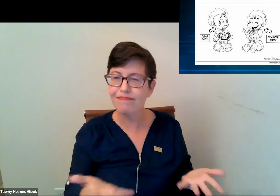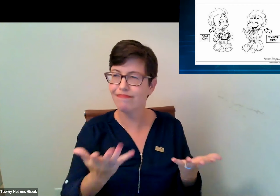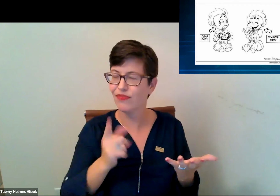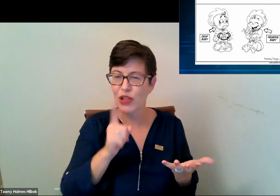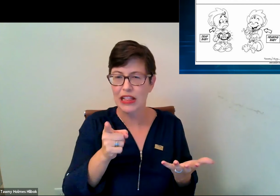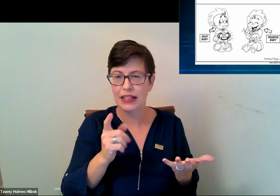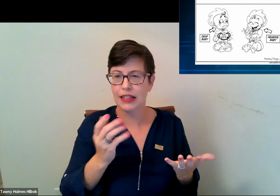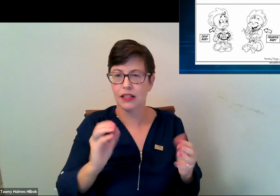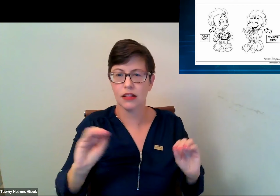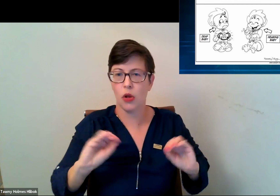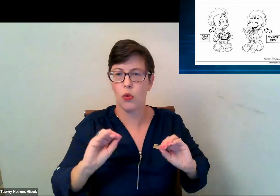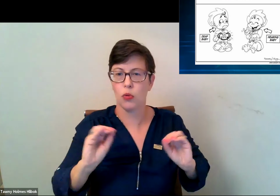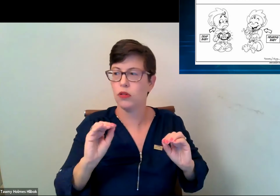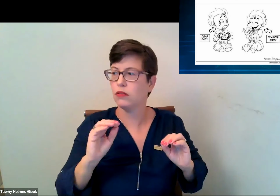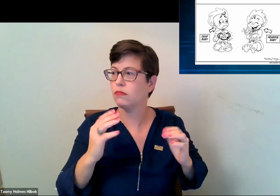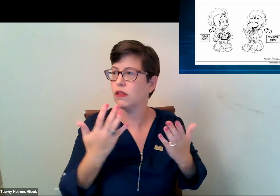And that is something we need to keep an eye on.